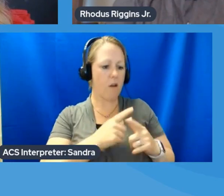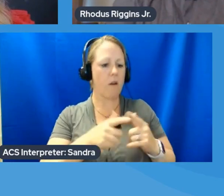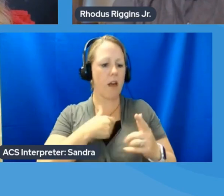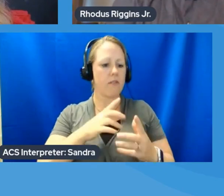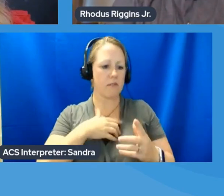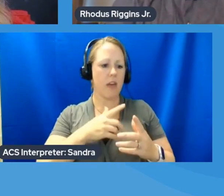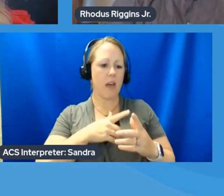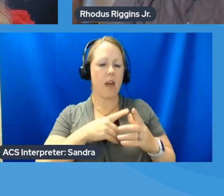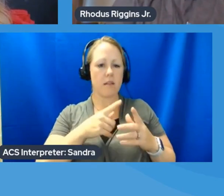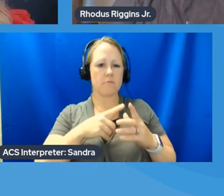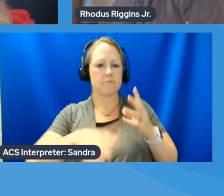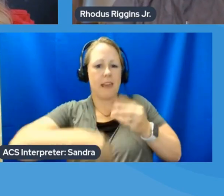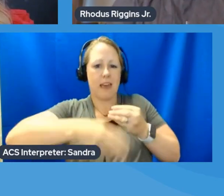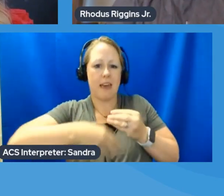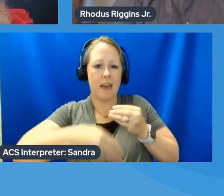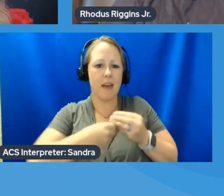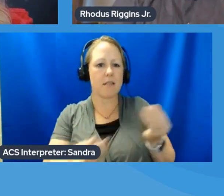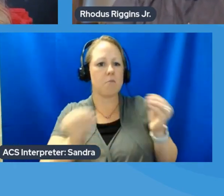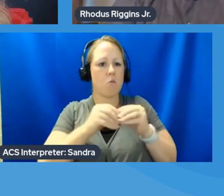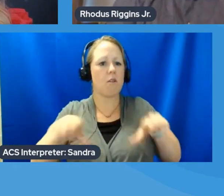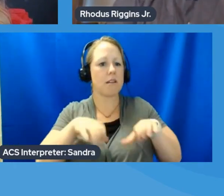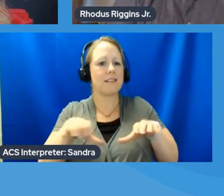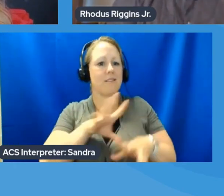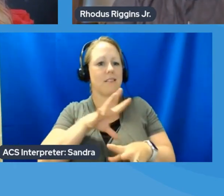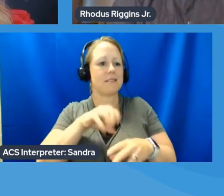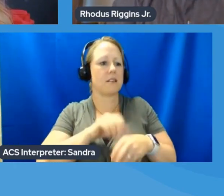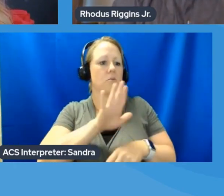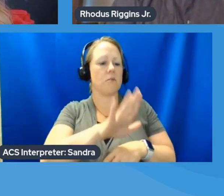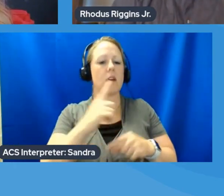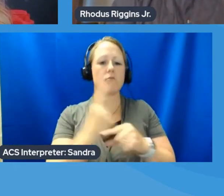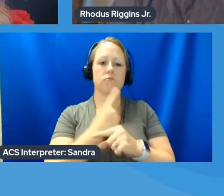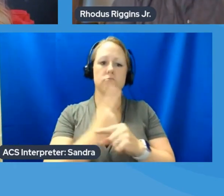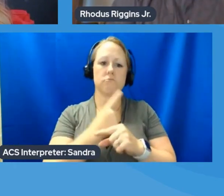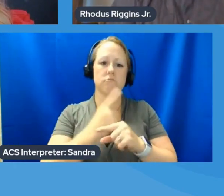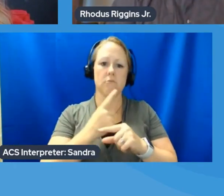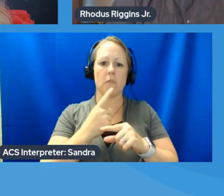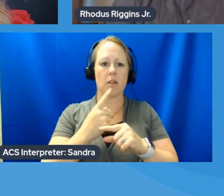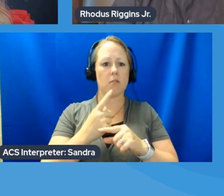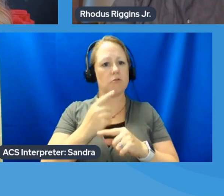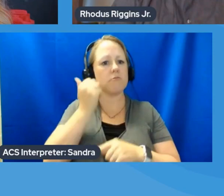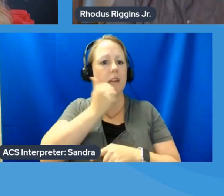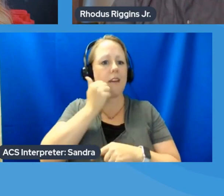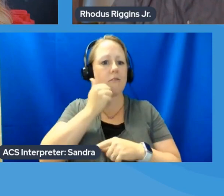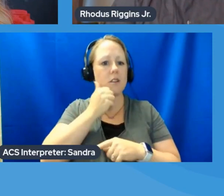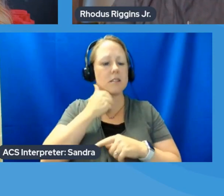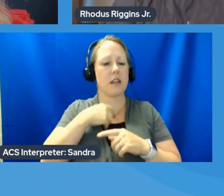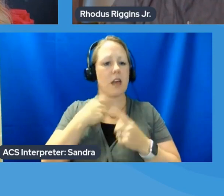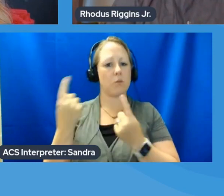routines, activities and so on that enable them to progress towards a series of goals